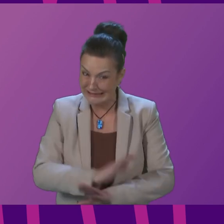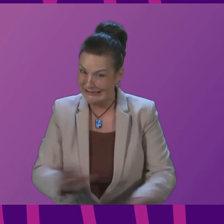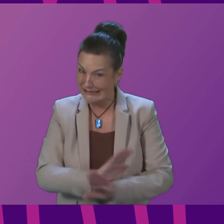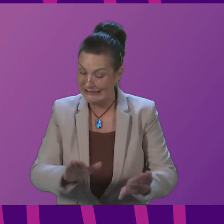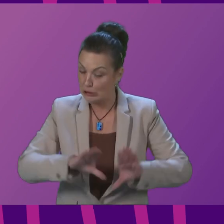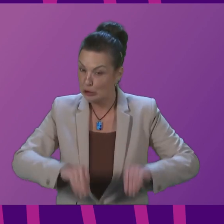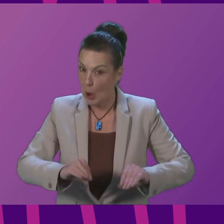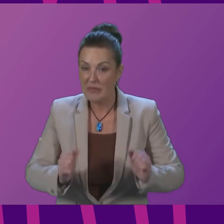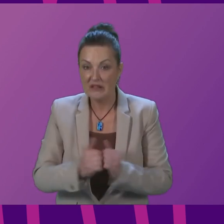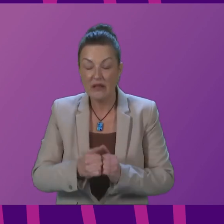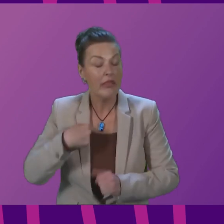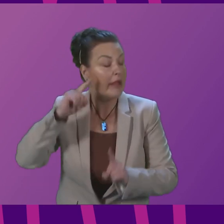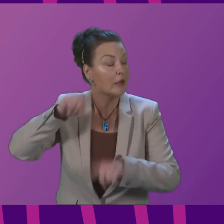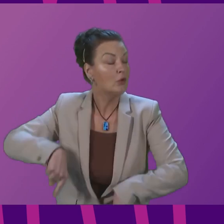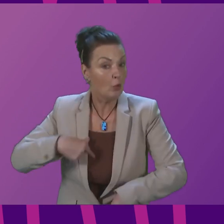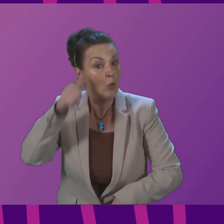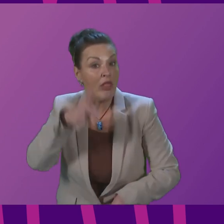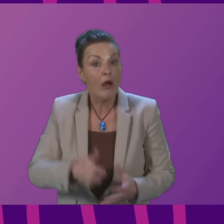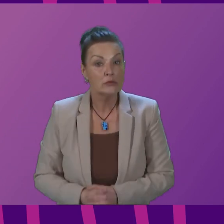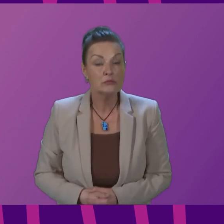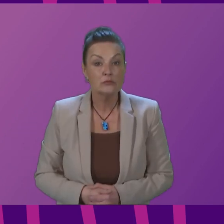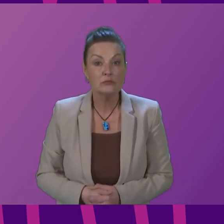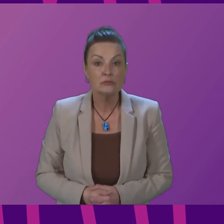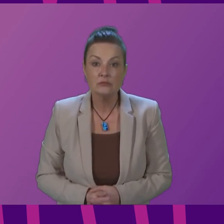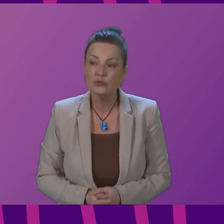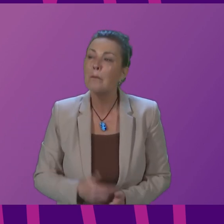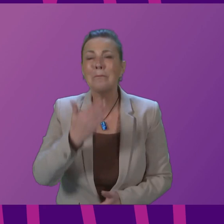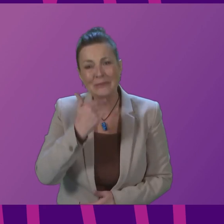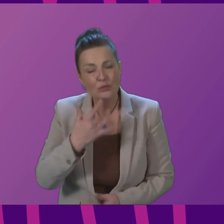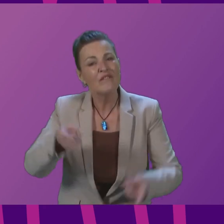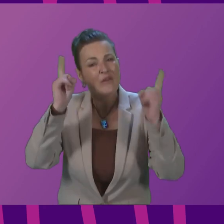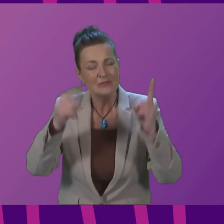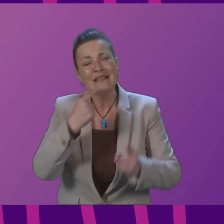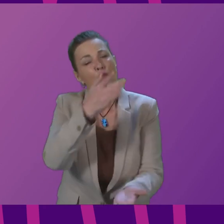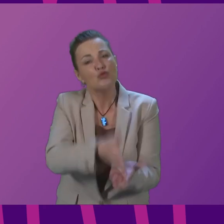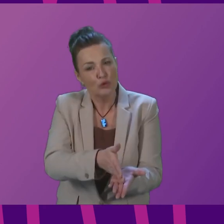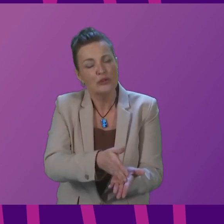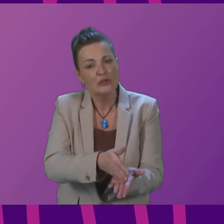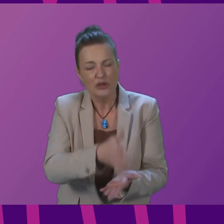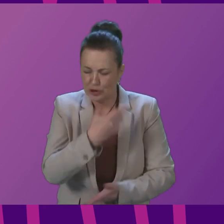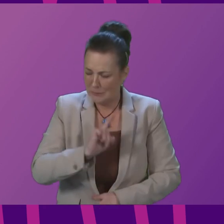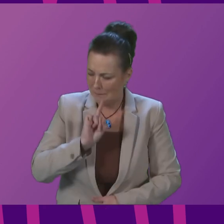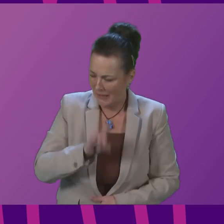we know that they ignored it. Will the First Minister finally come clean and tell us this: she mentions Government